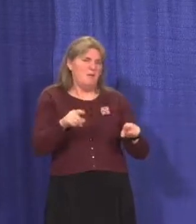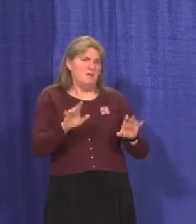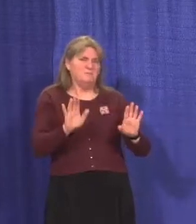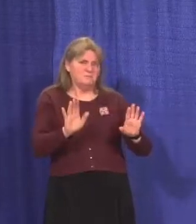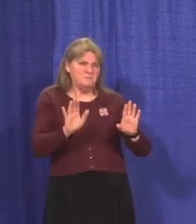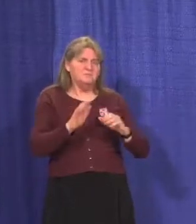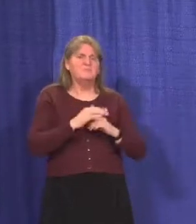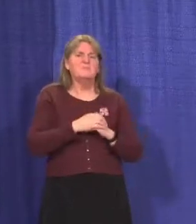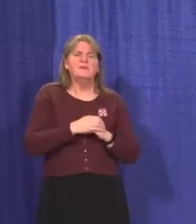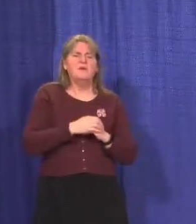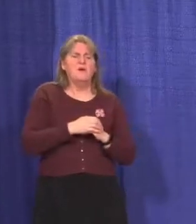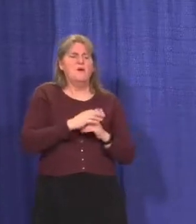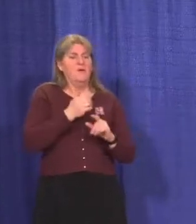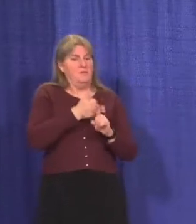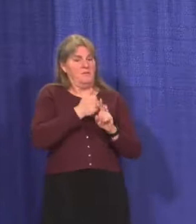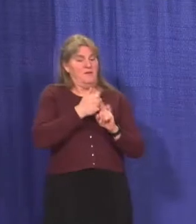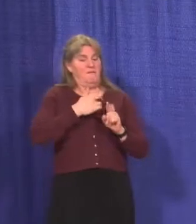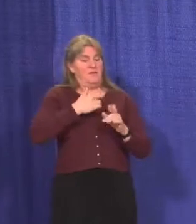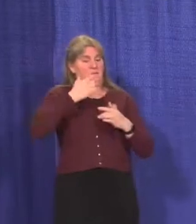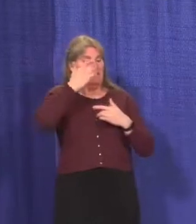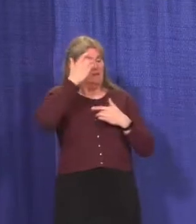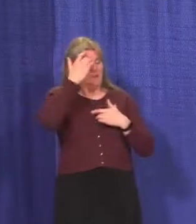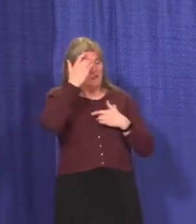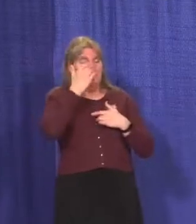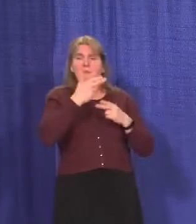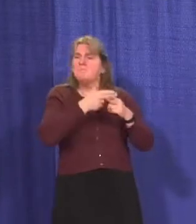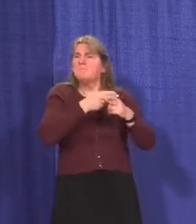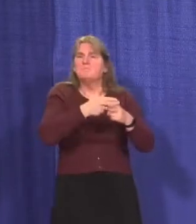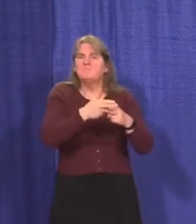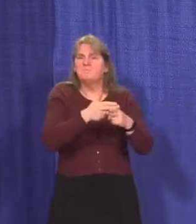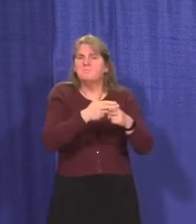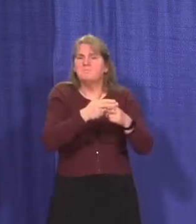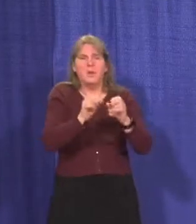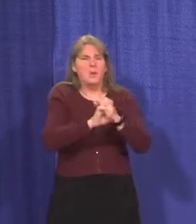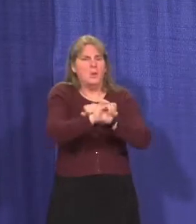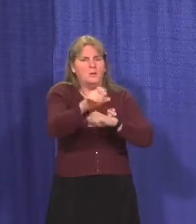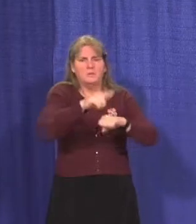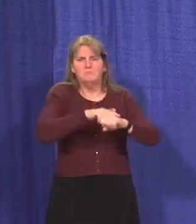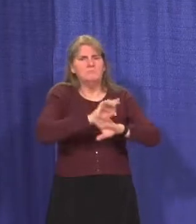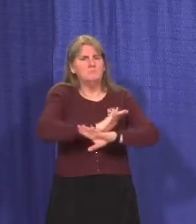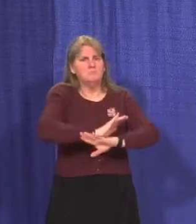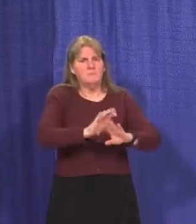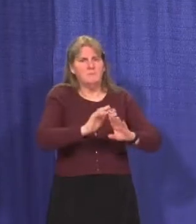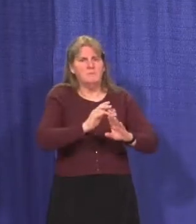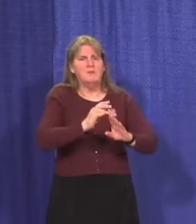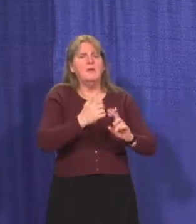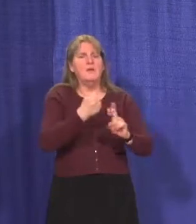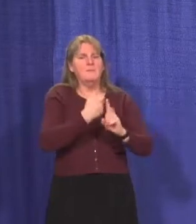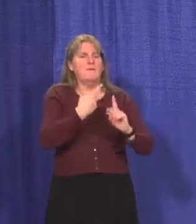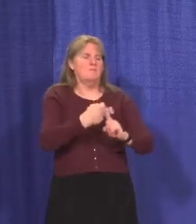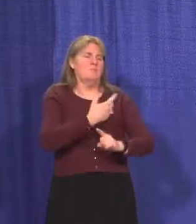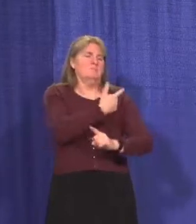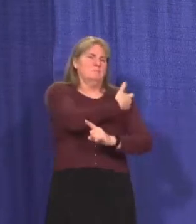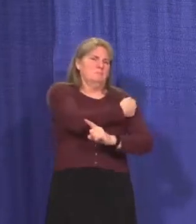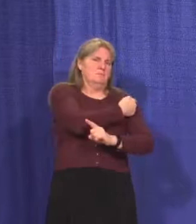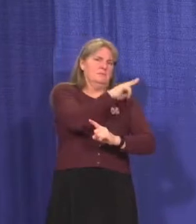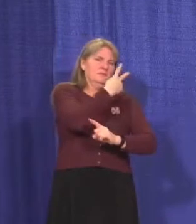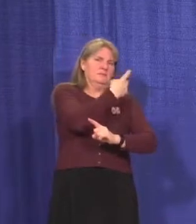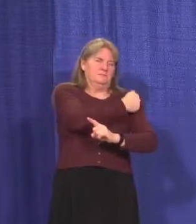temporary and there was an assessment where some of those